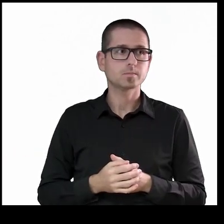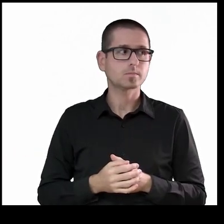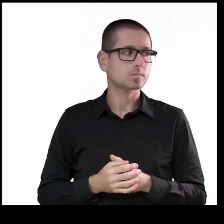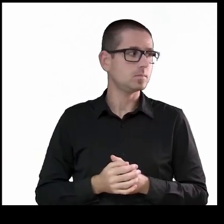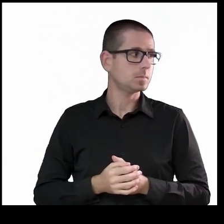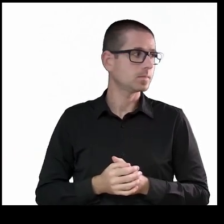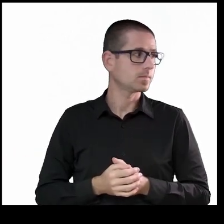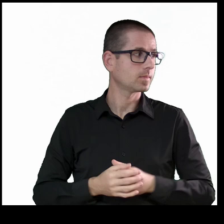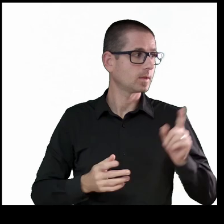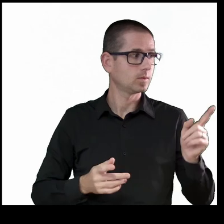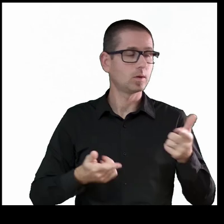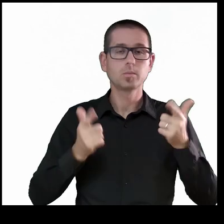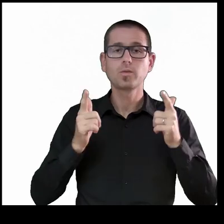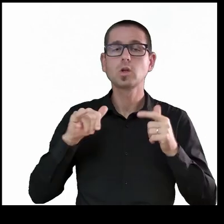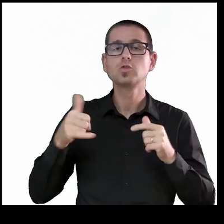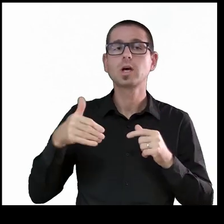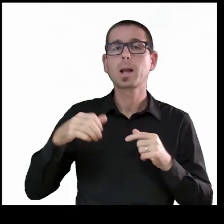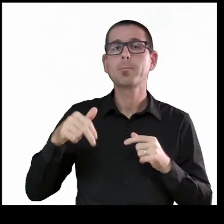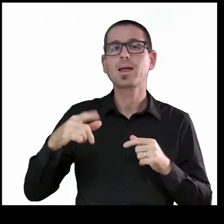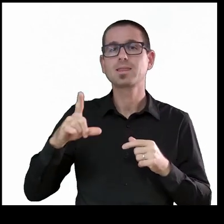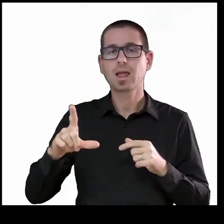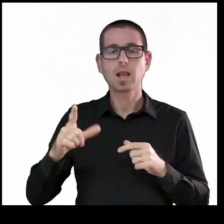Professor Jay Mendel from California